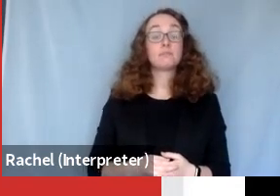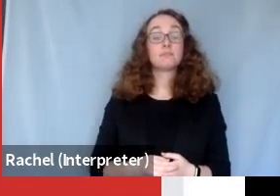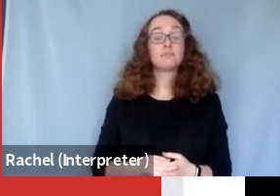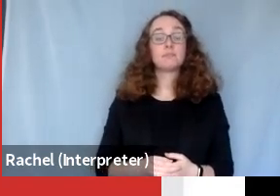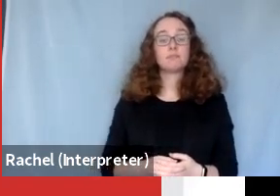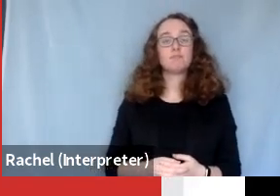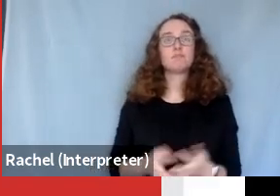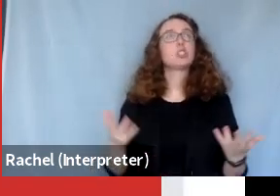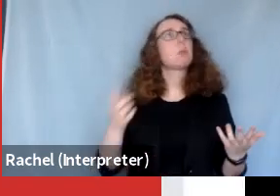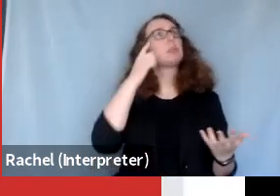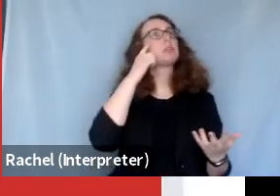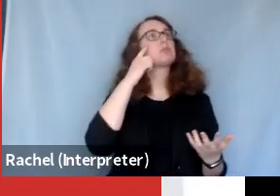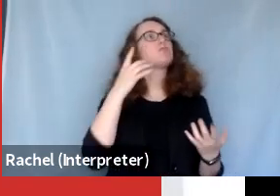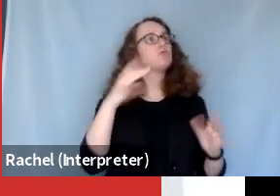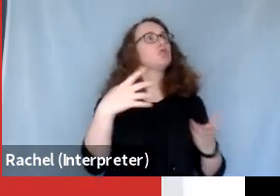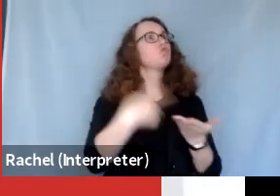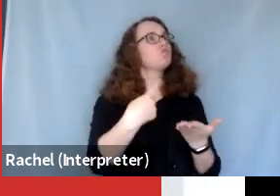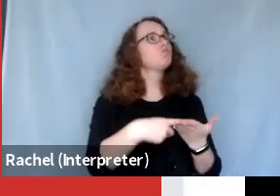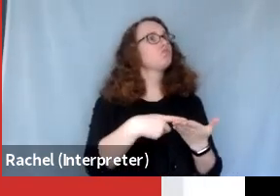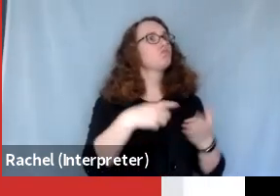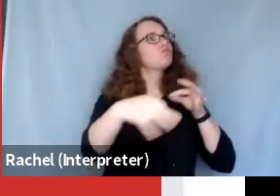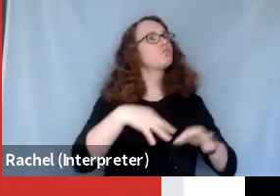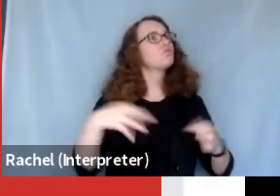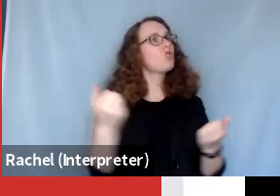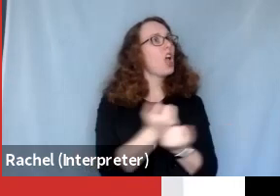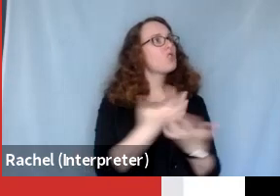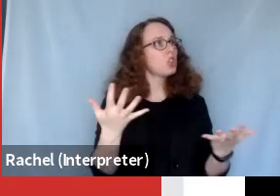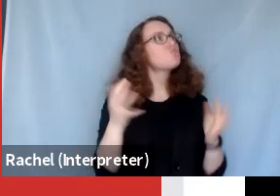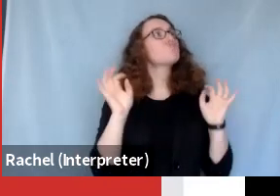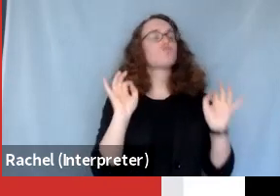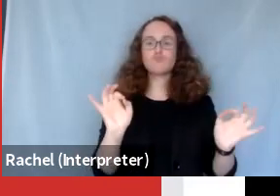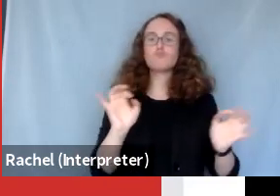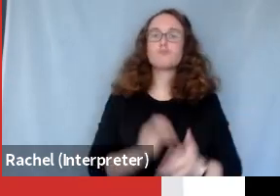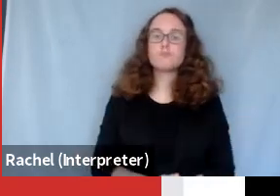everything guys, so just want to wrap it up and